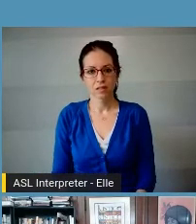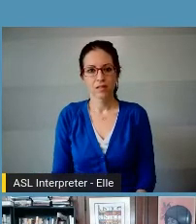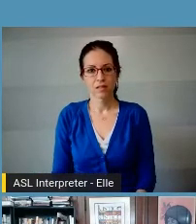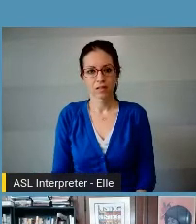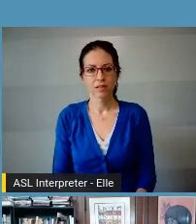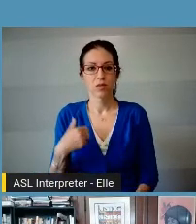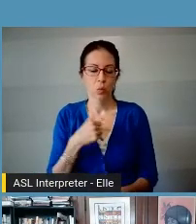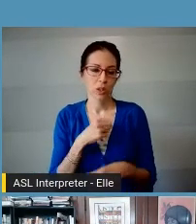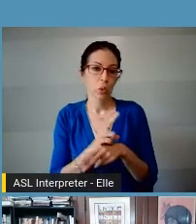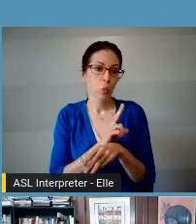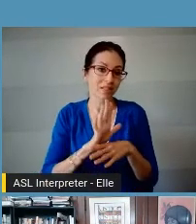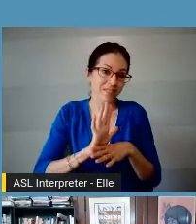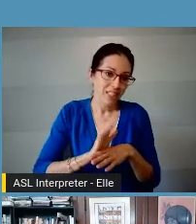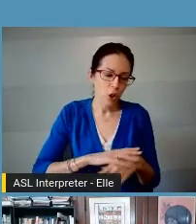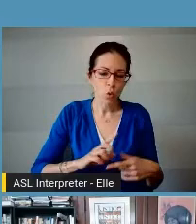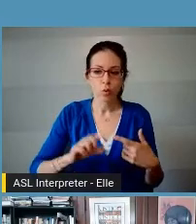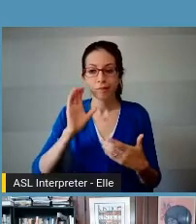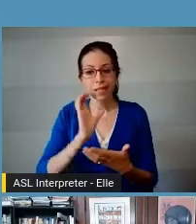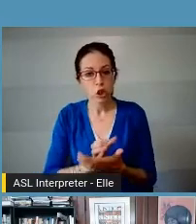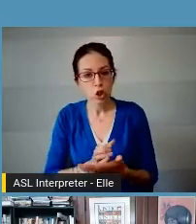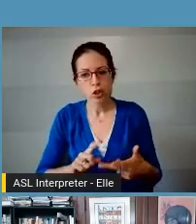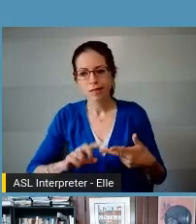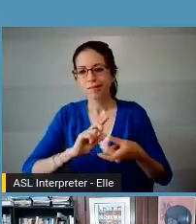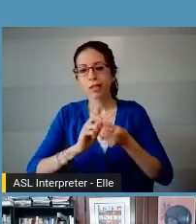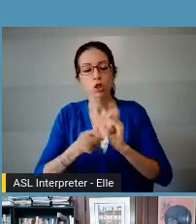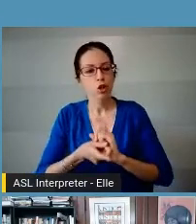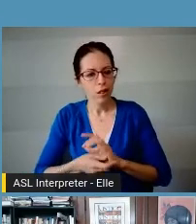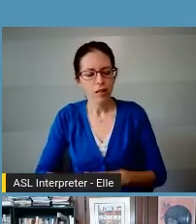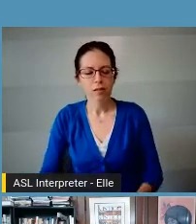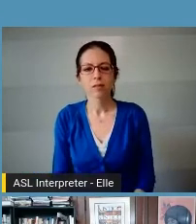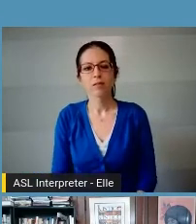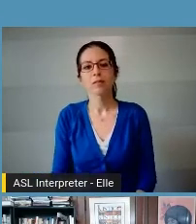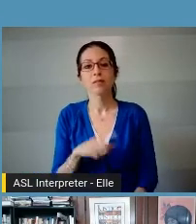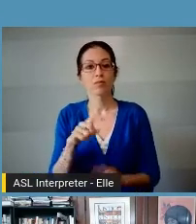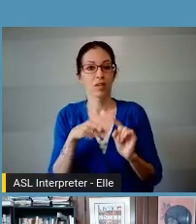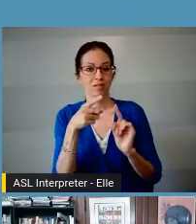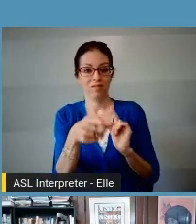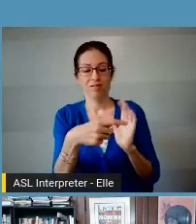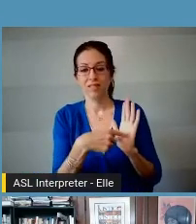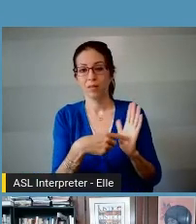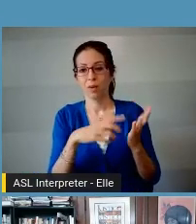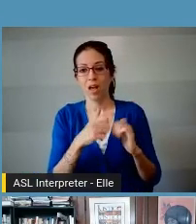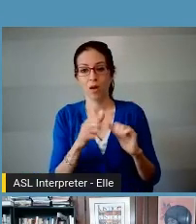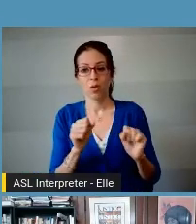and things that are digitized. Here's an example about how you can learn more about the background